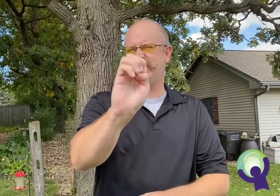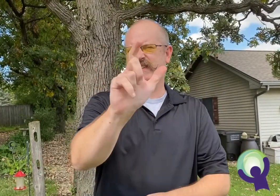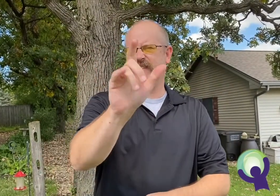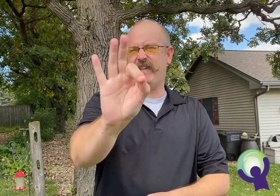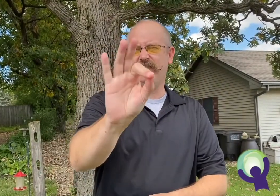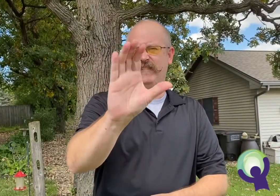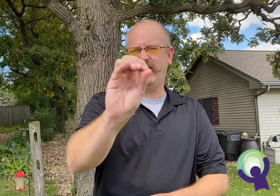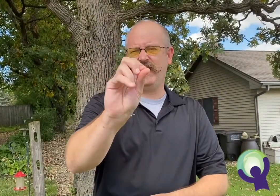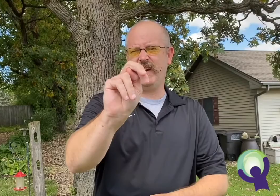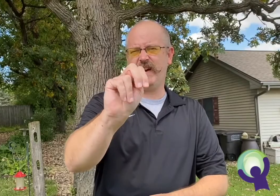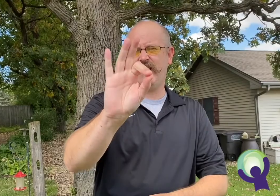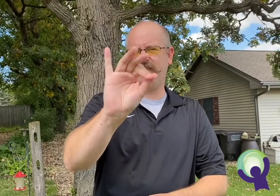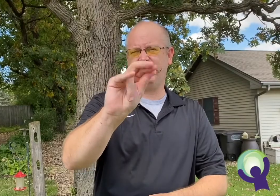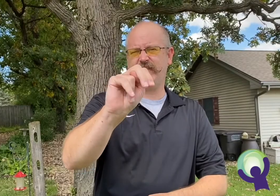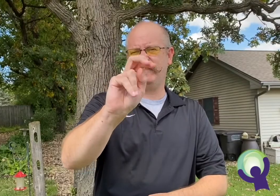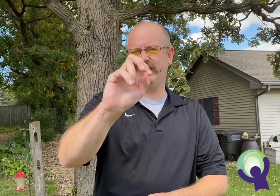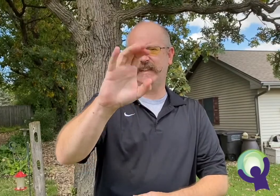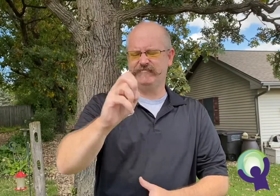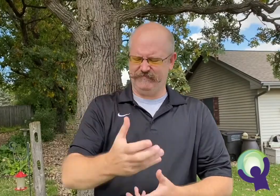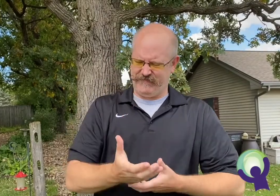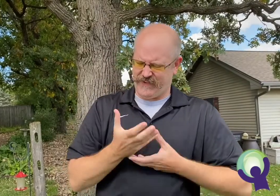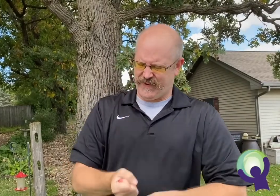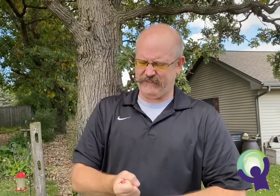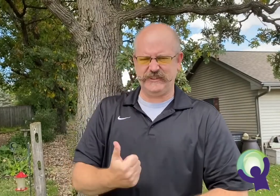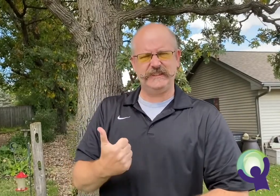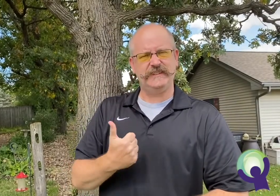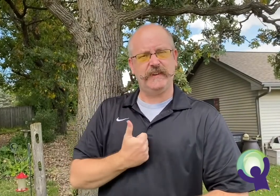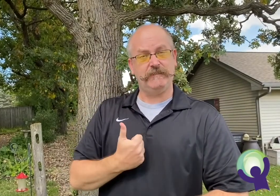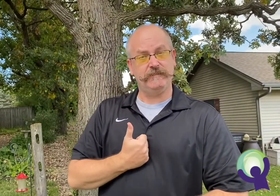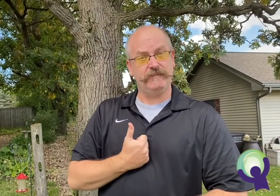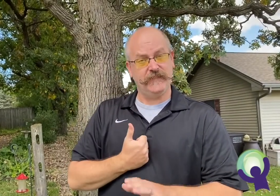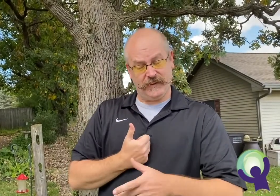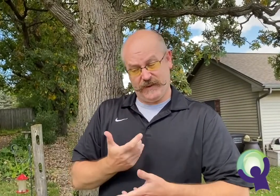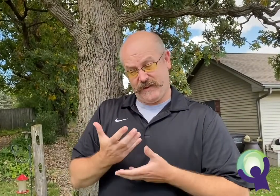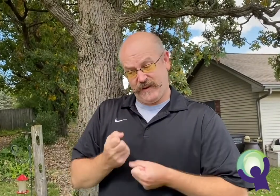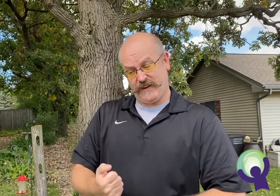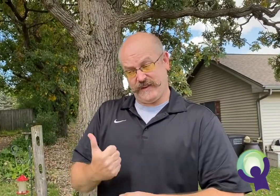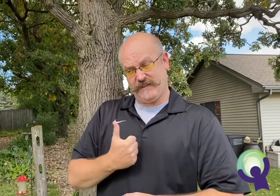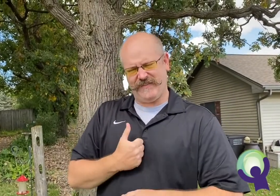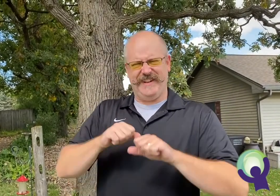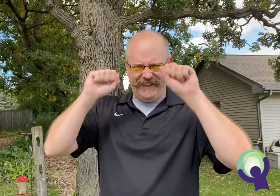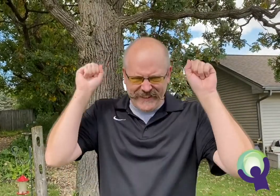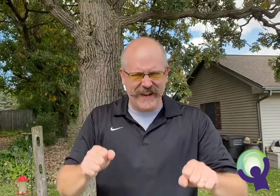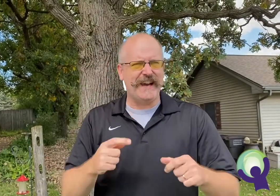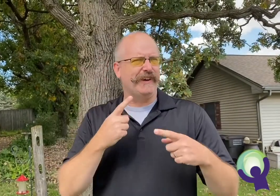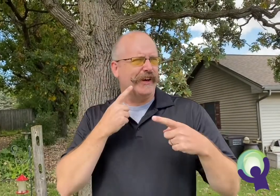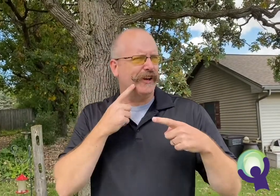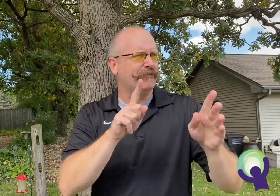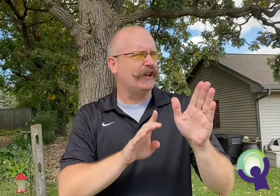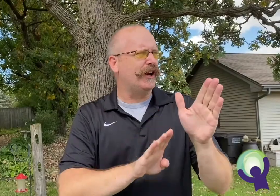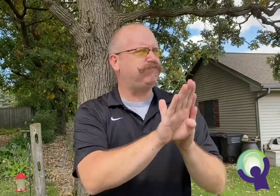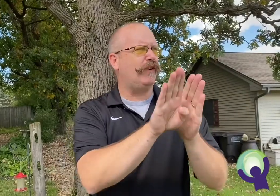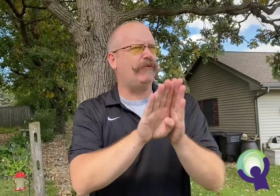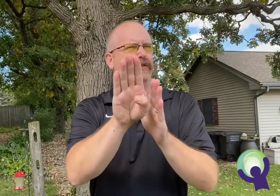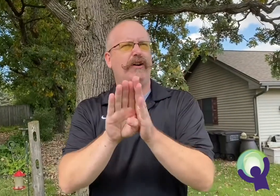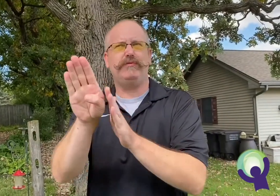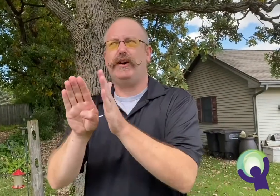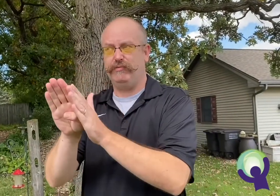to become a self-confident leader. You're going to have self-confidence in yourself so that you